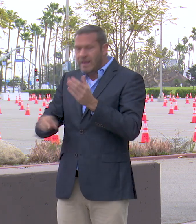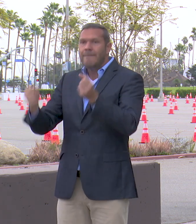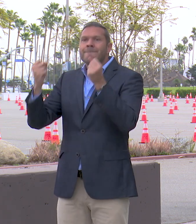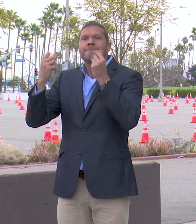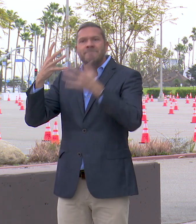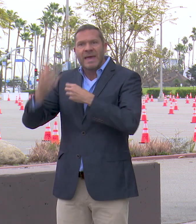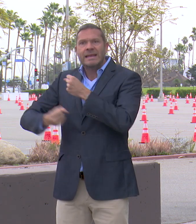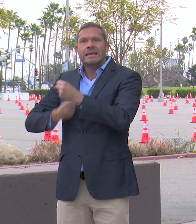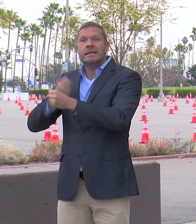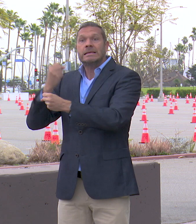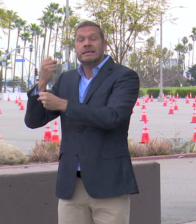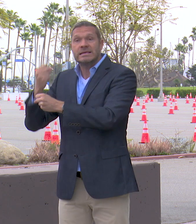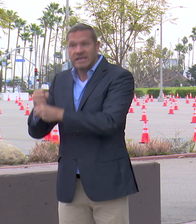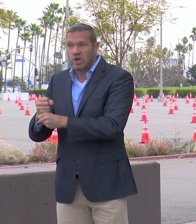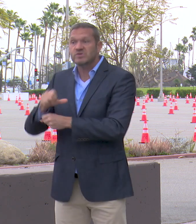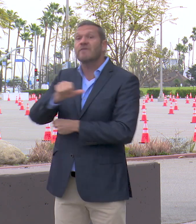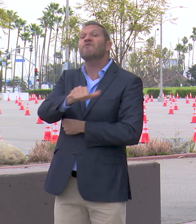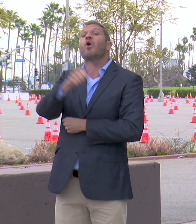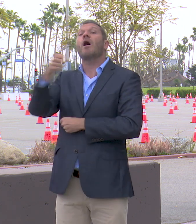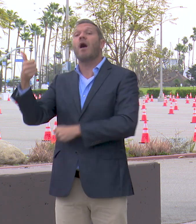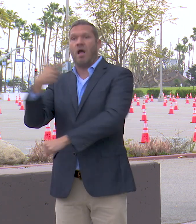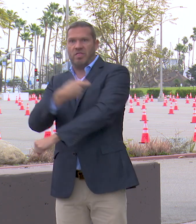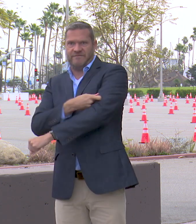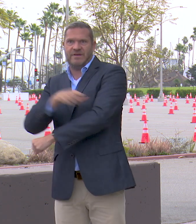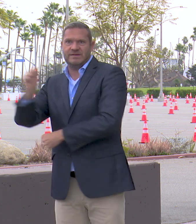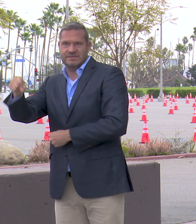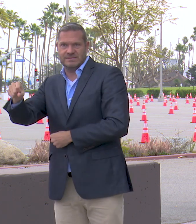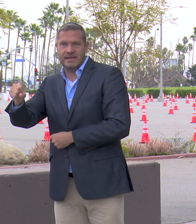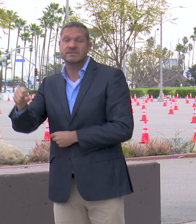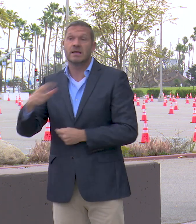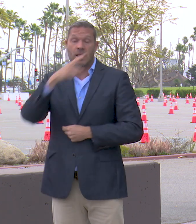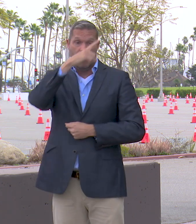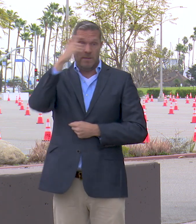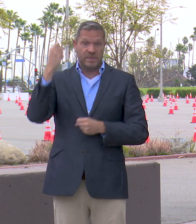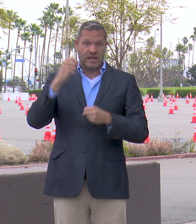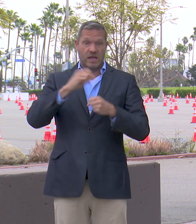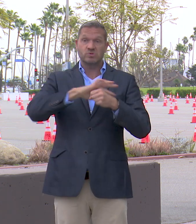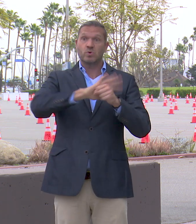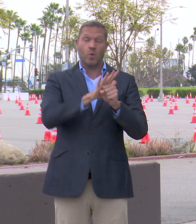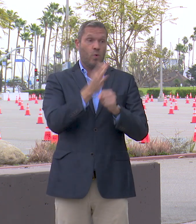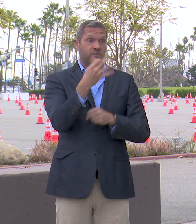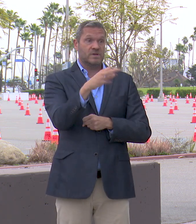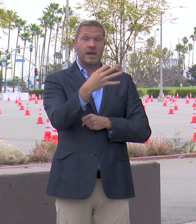Because COVID-19 is so contagious and widespread, many of those who volunteered for clinical